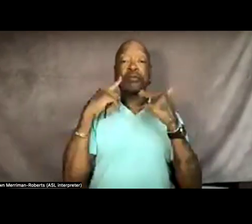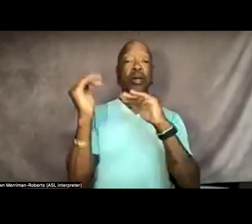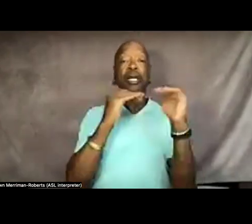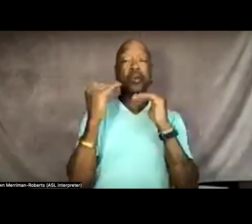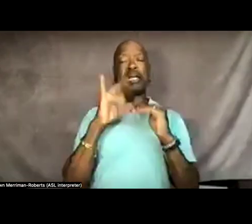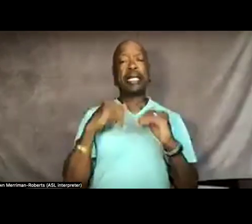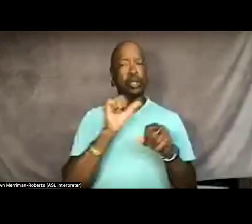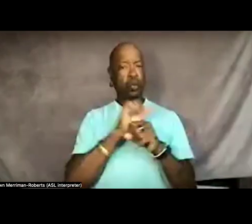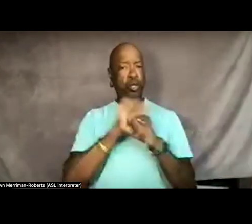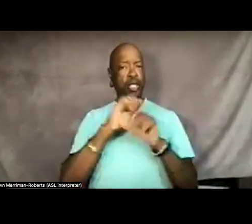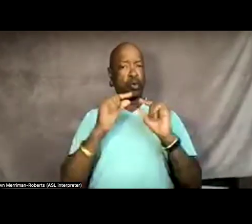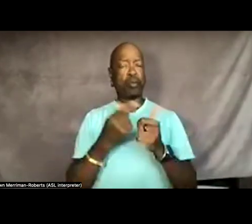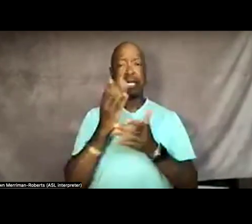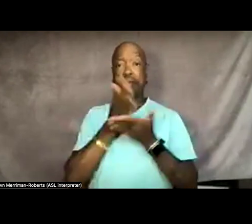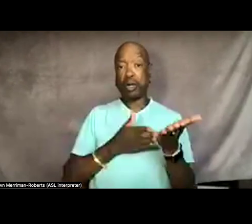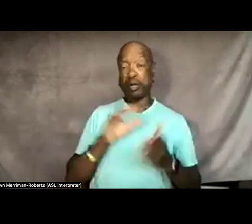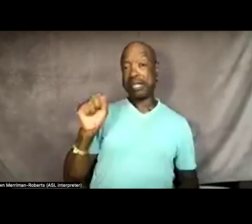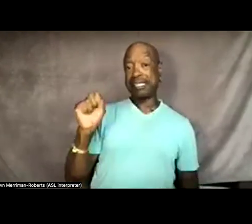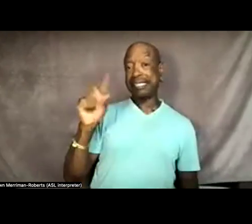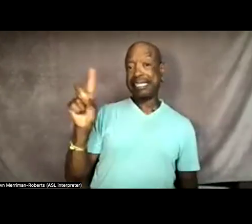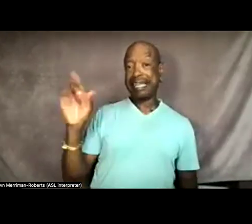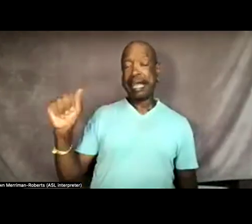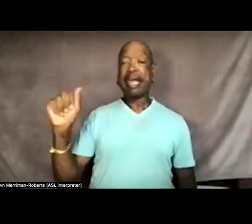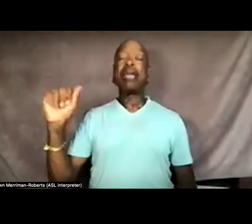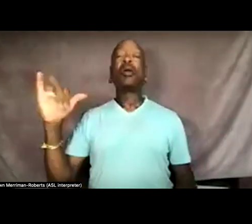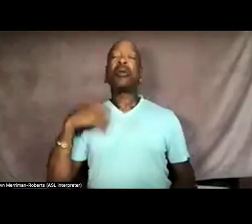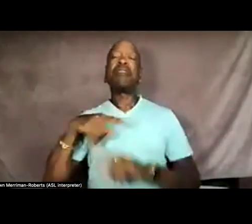a separate entity we have a bunch of different working groups that focus on different issues